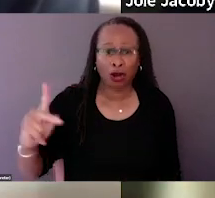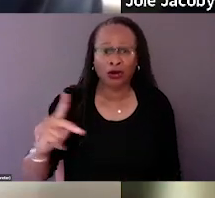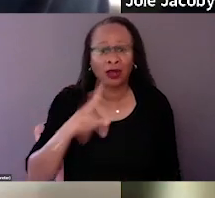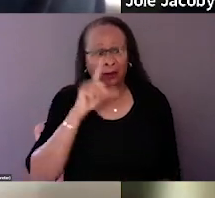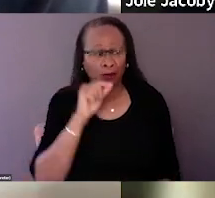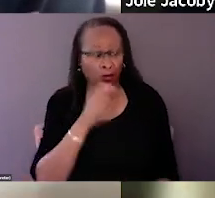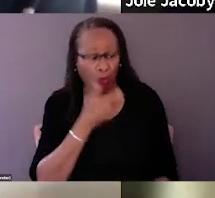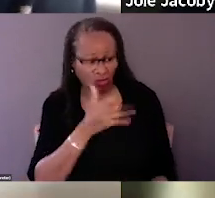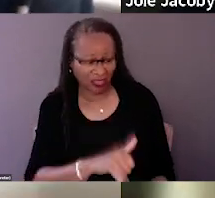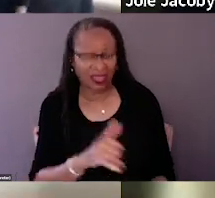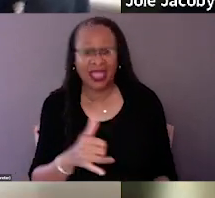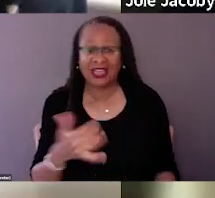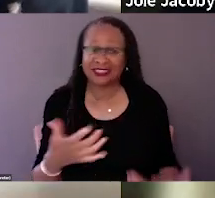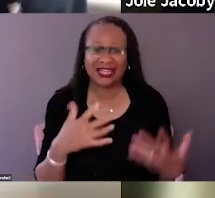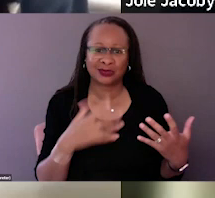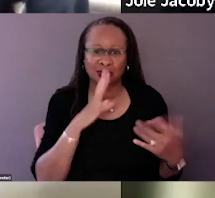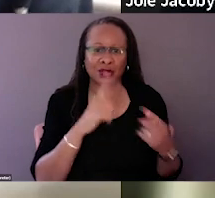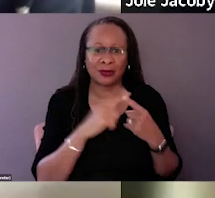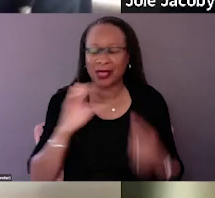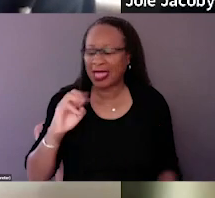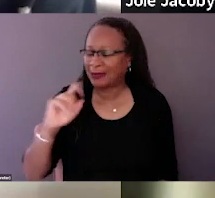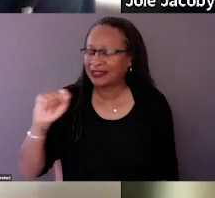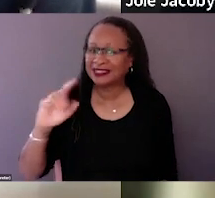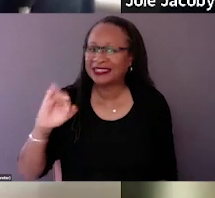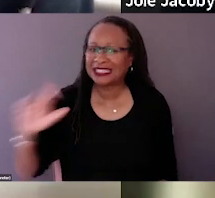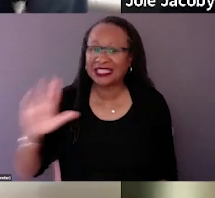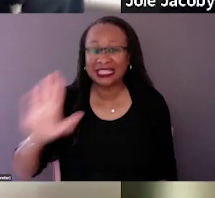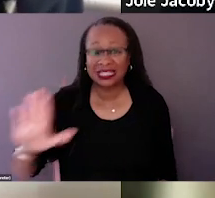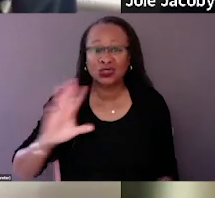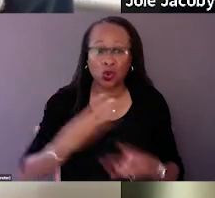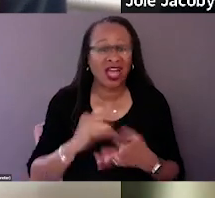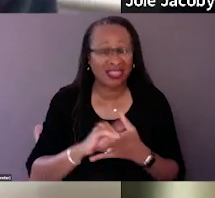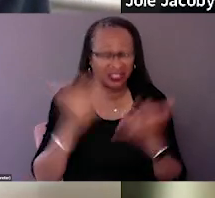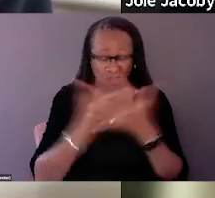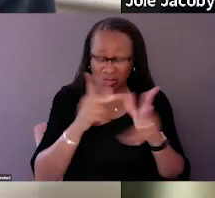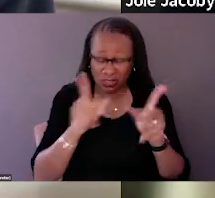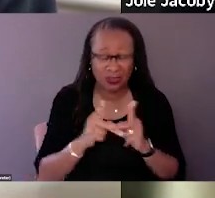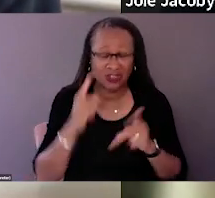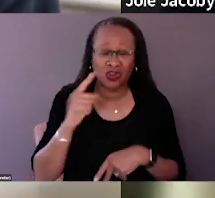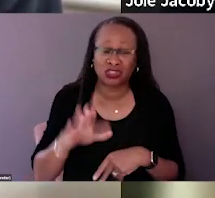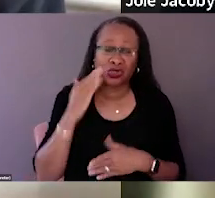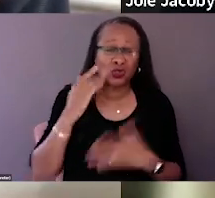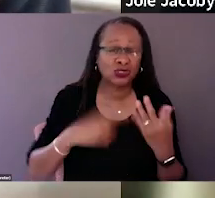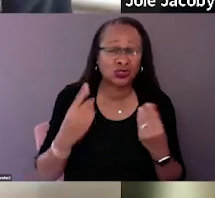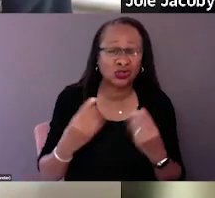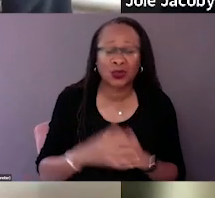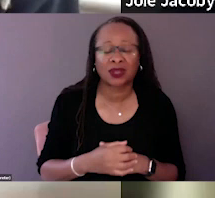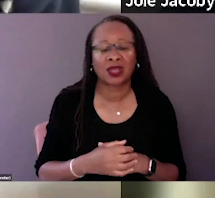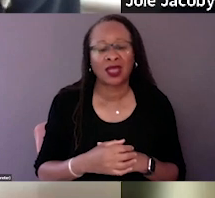to the things of Emmett Till's of the world. That's a dark space for her to purely know what she's doing to purely know what she was doing